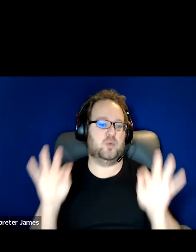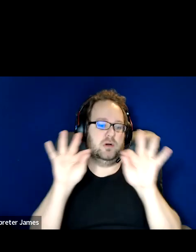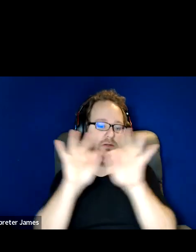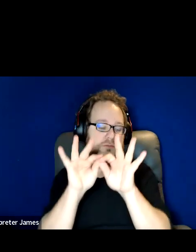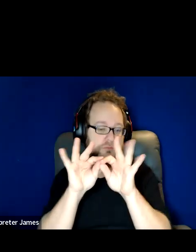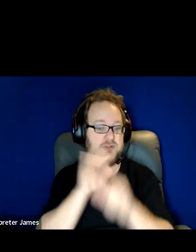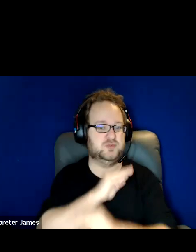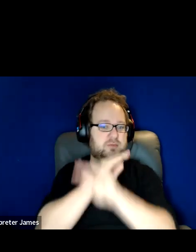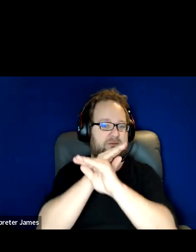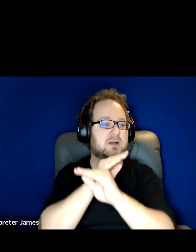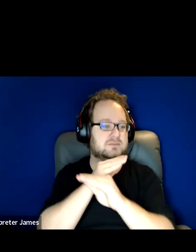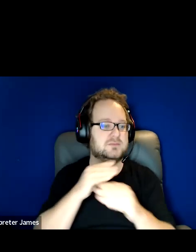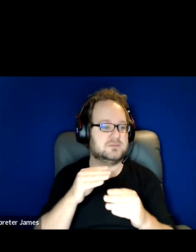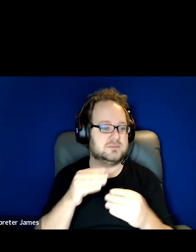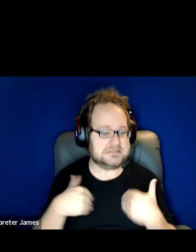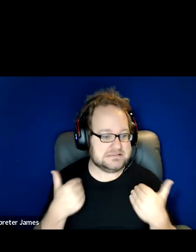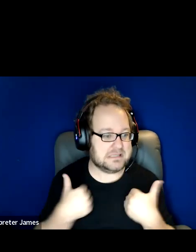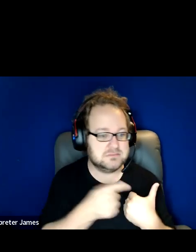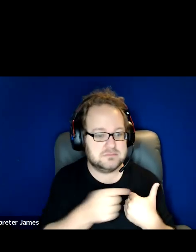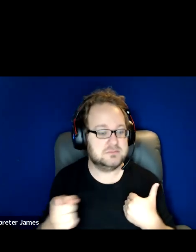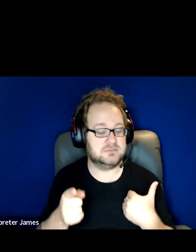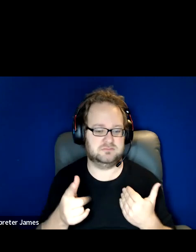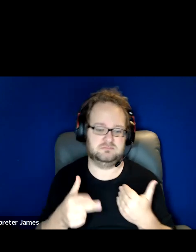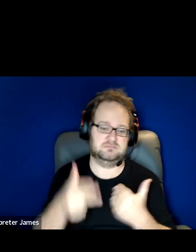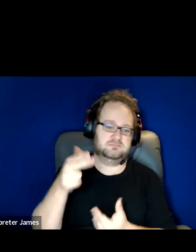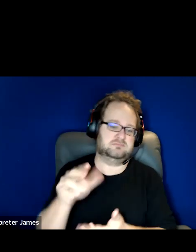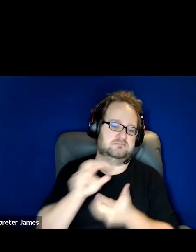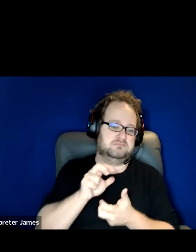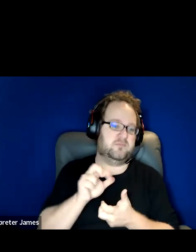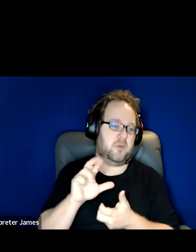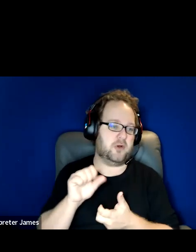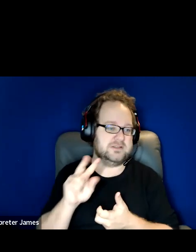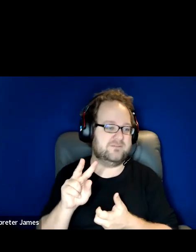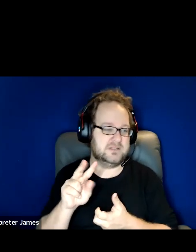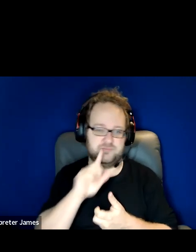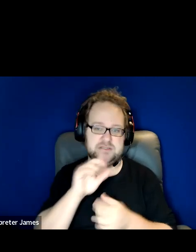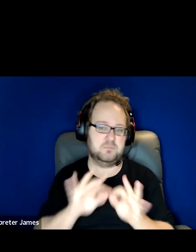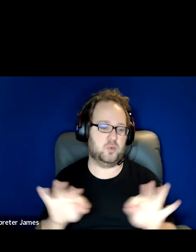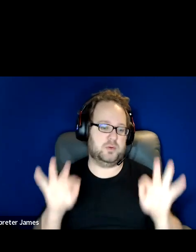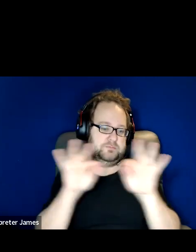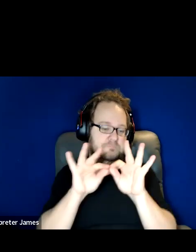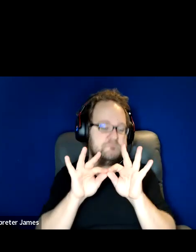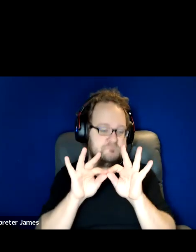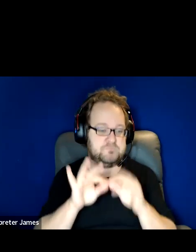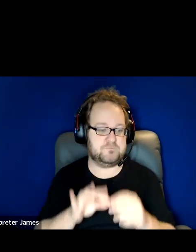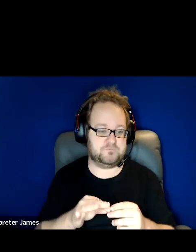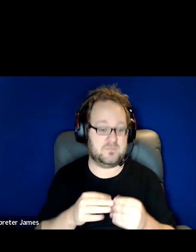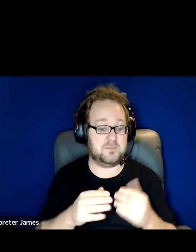youngest of us from being protected from RSV this year. Most infants only need protection from either of